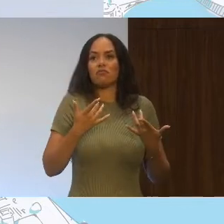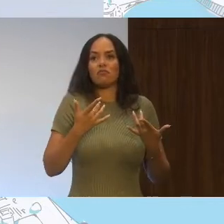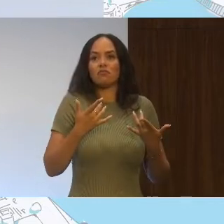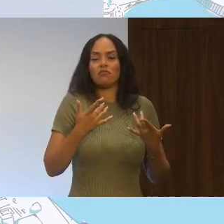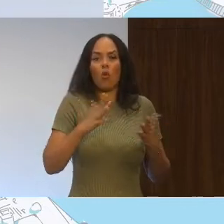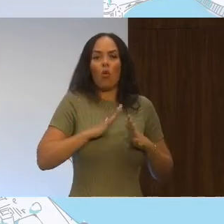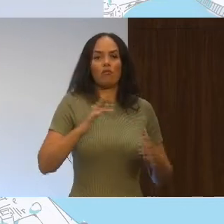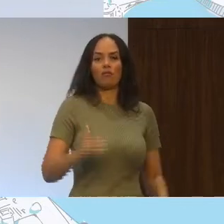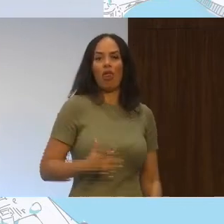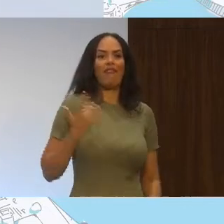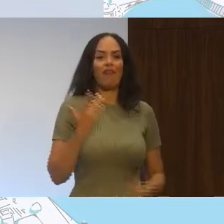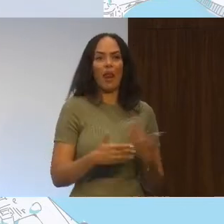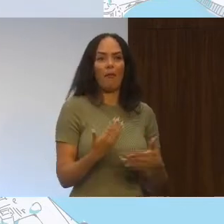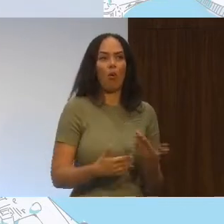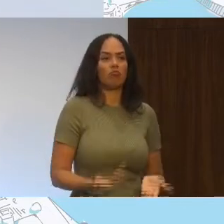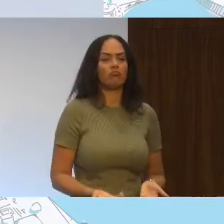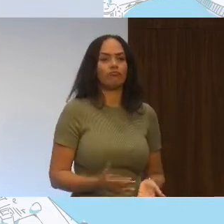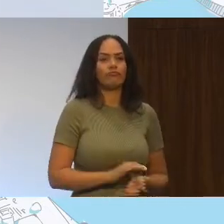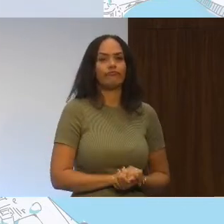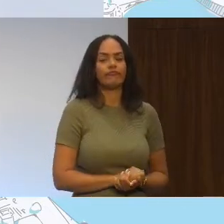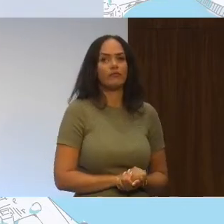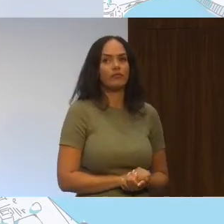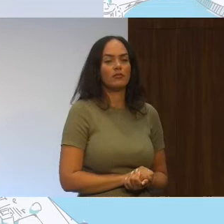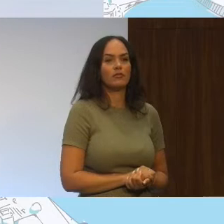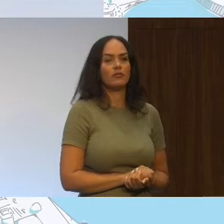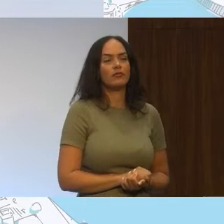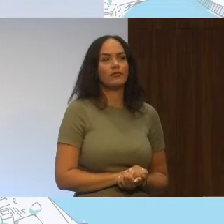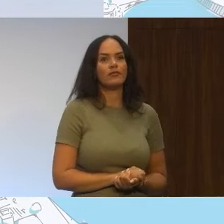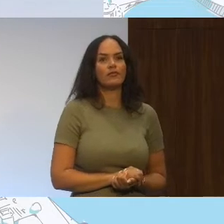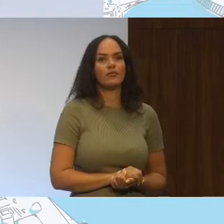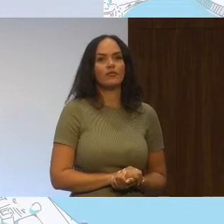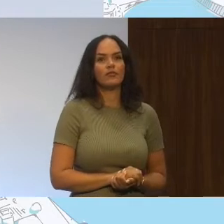Ultimately, I knew that not being here was not an option.